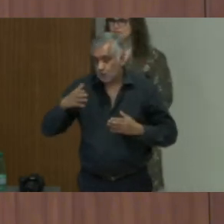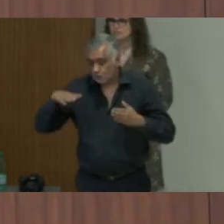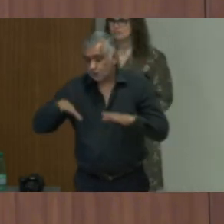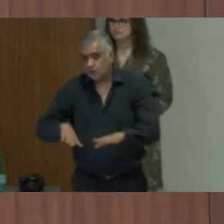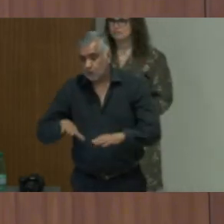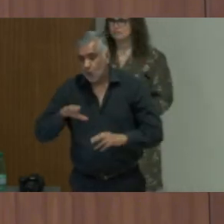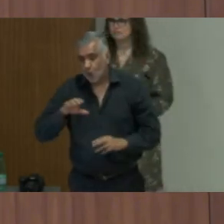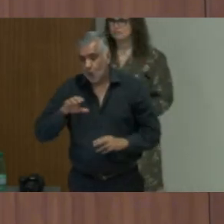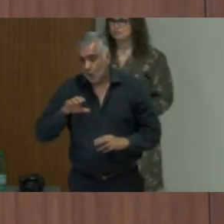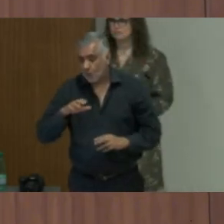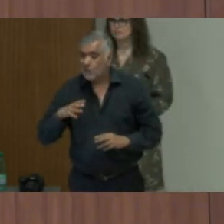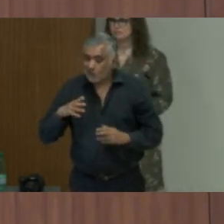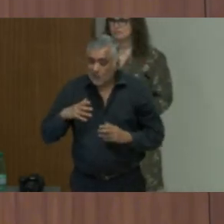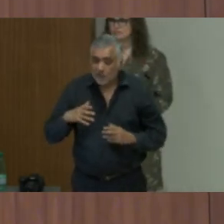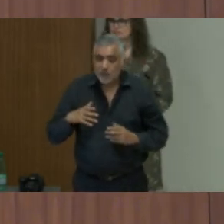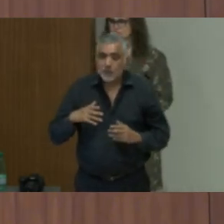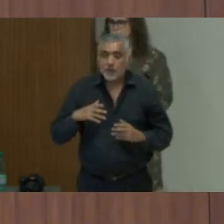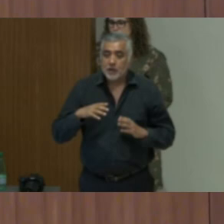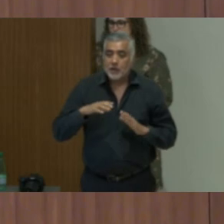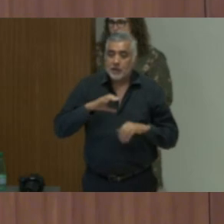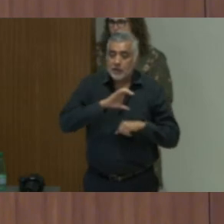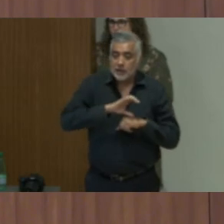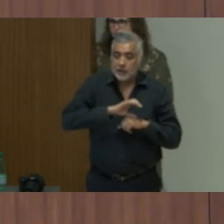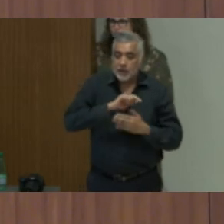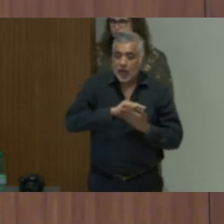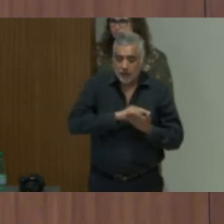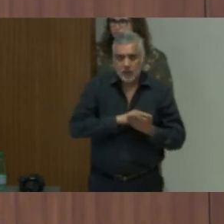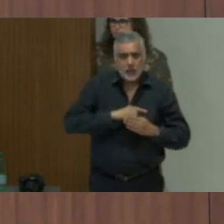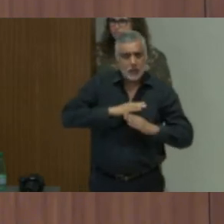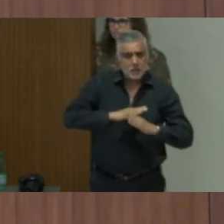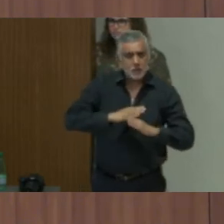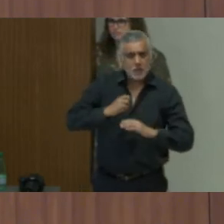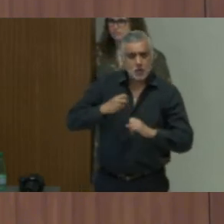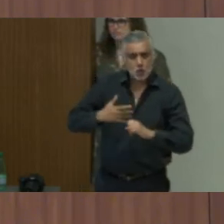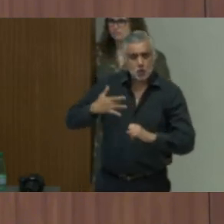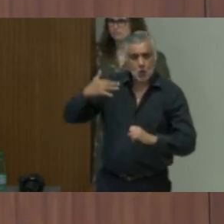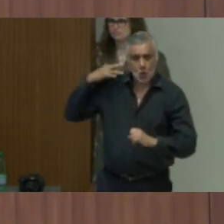The American canonist Ed Peters, some years ago, wrote an article called